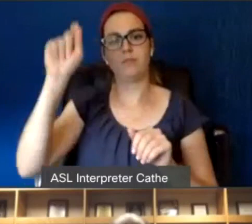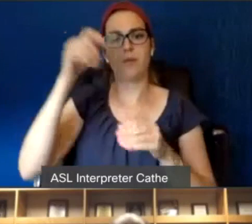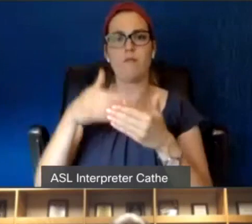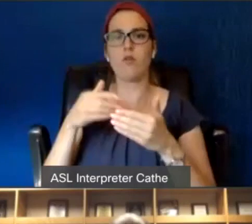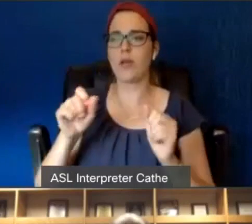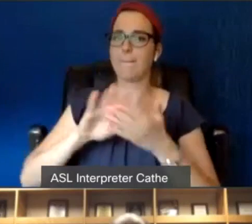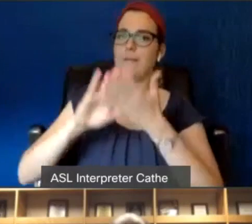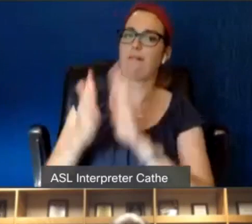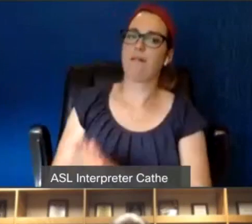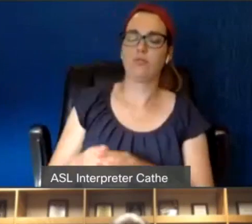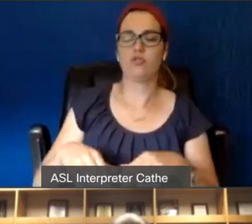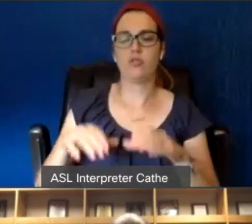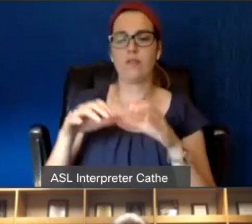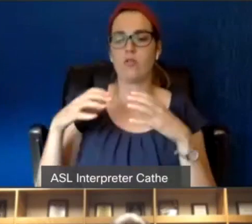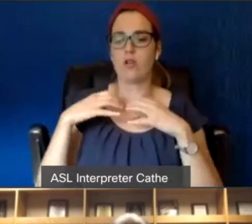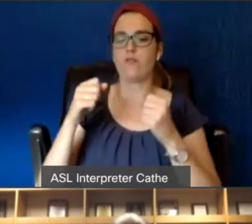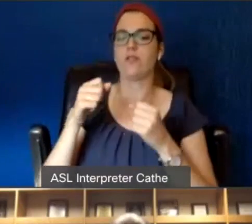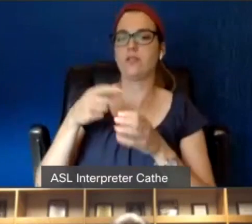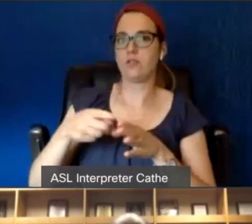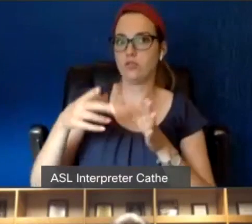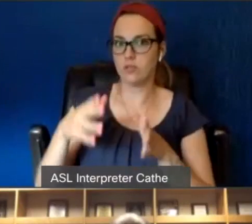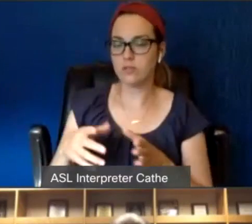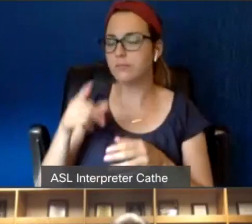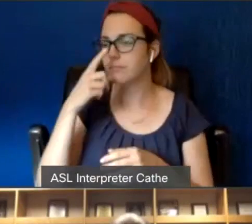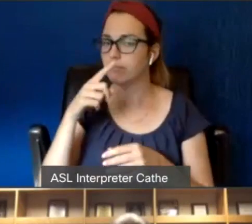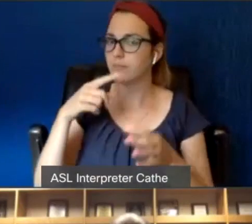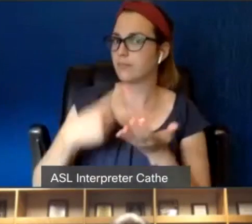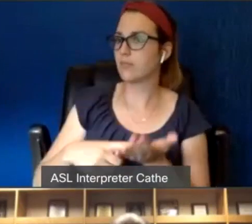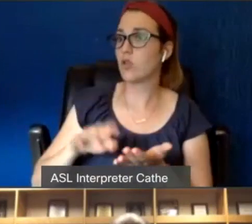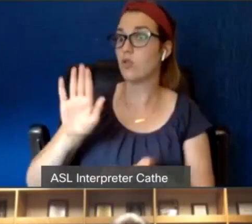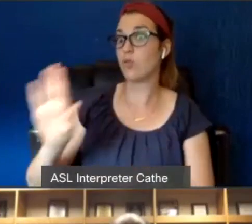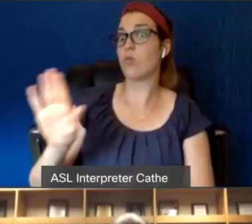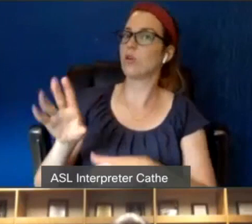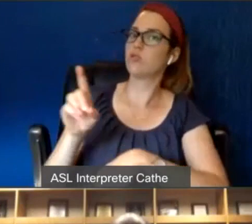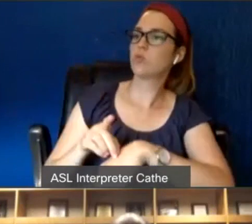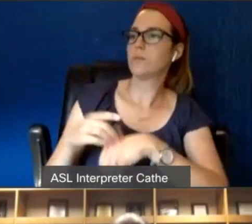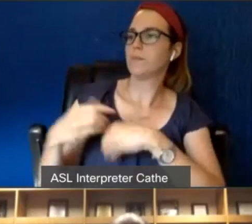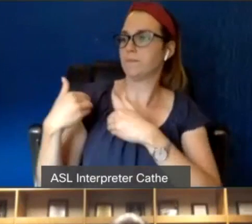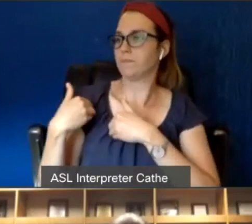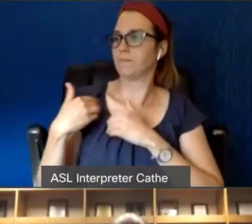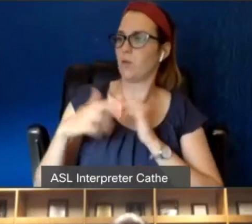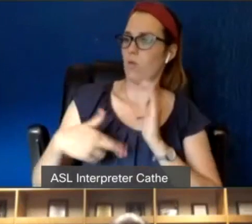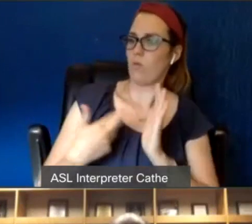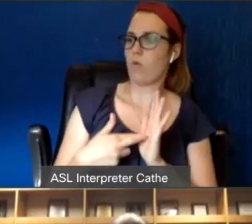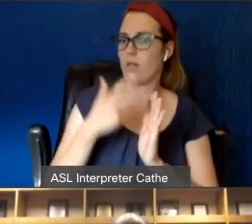if you could also talk about the roles and responsibilities for an individual with your type of credential.